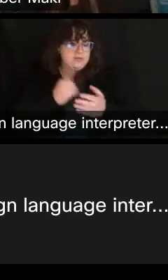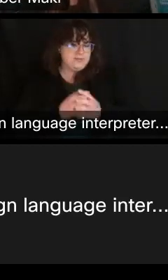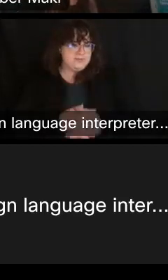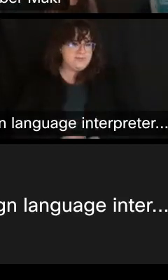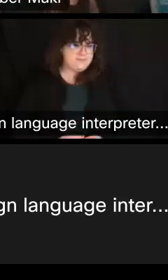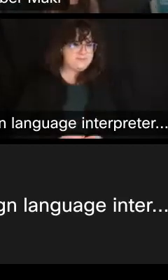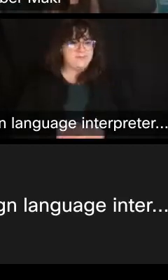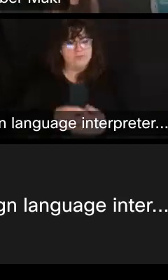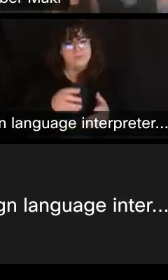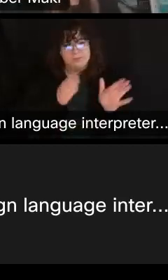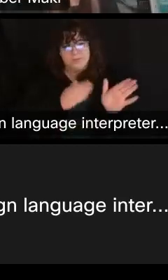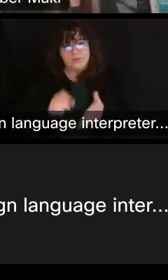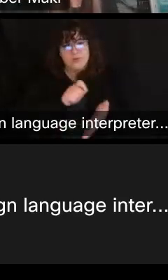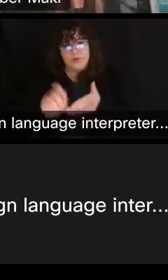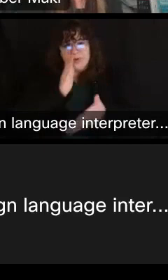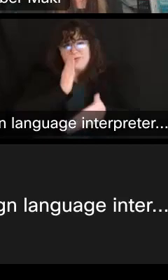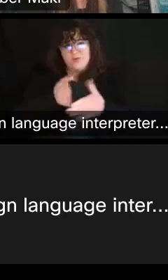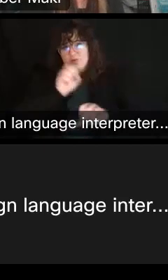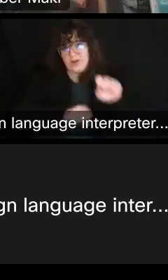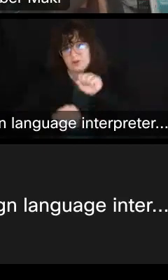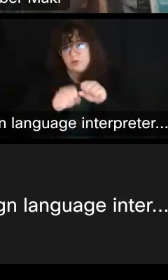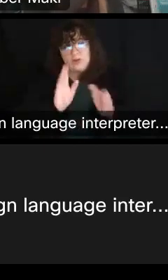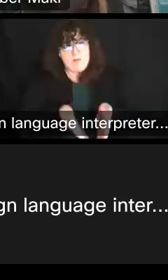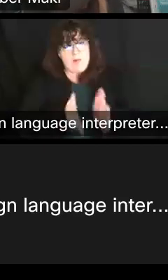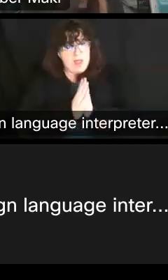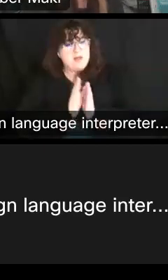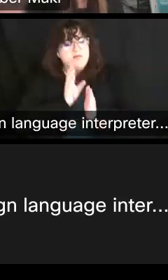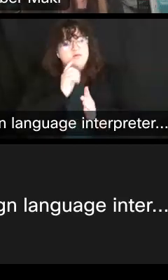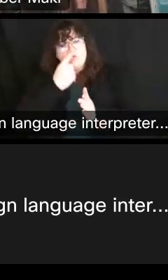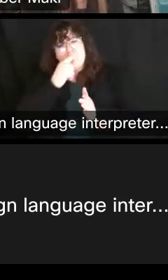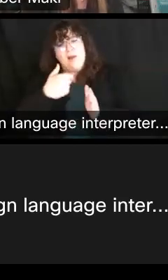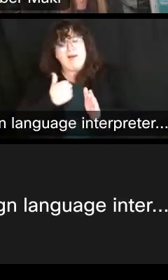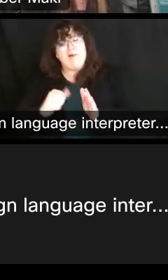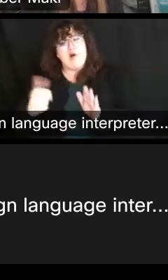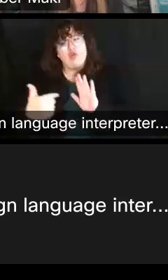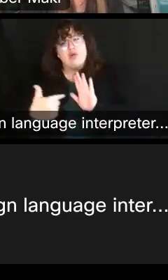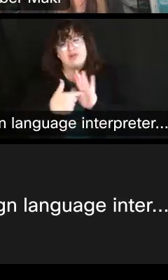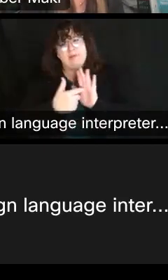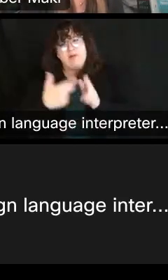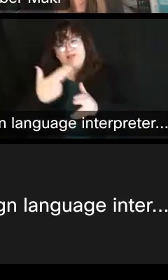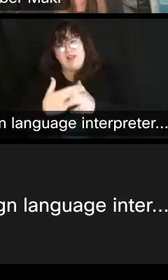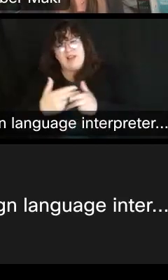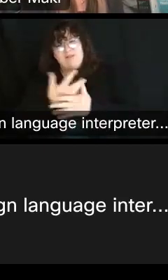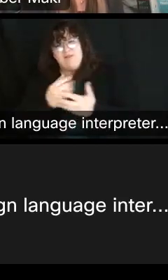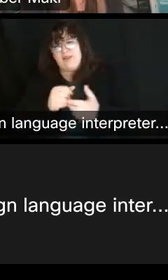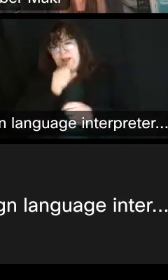strategies, could ask for a redacted example of an intervention program that they wrote. Take a